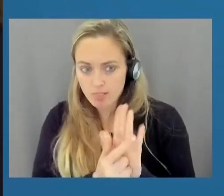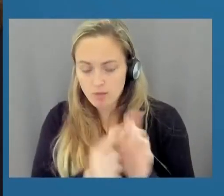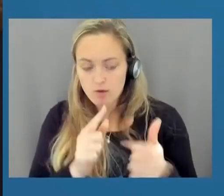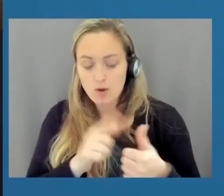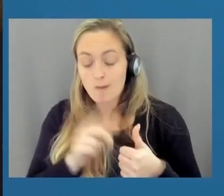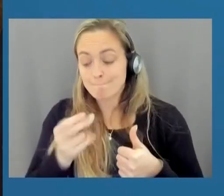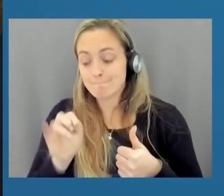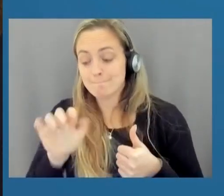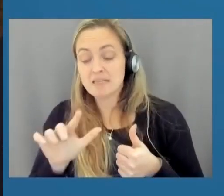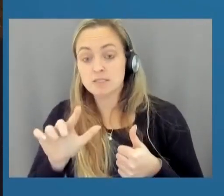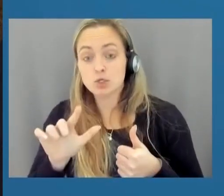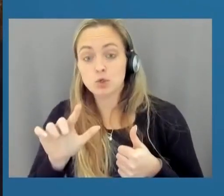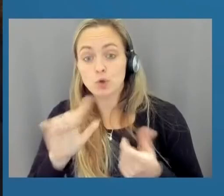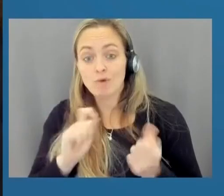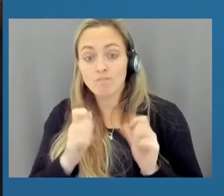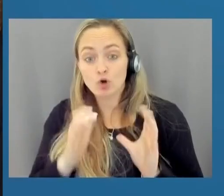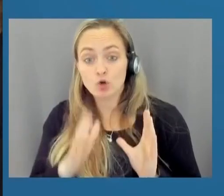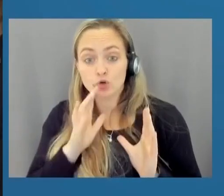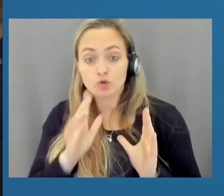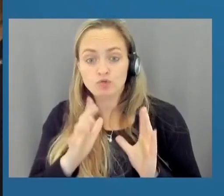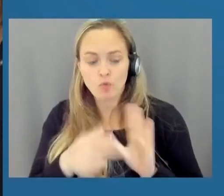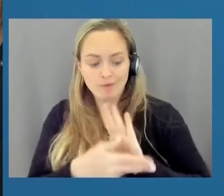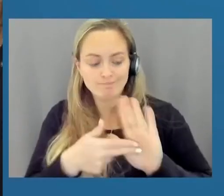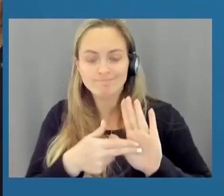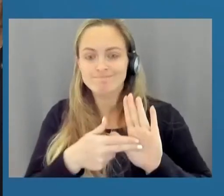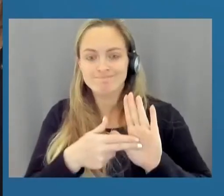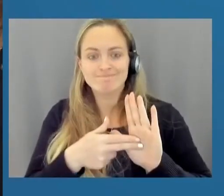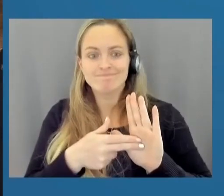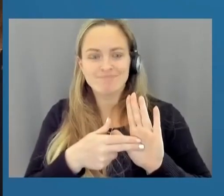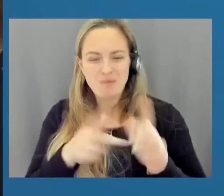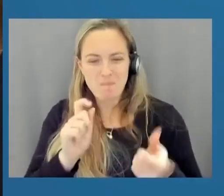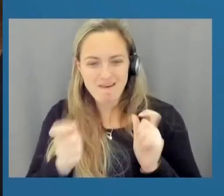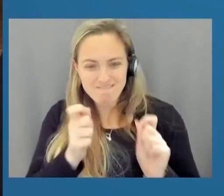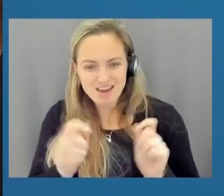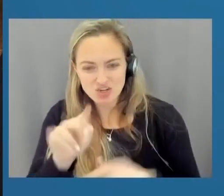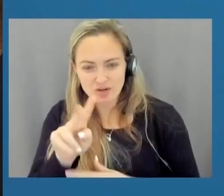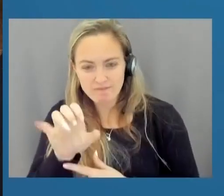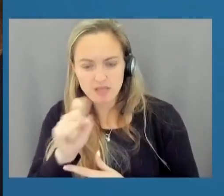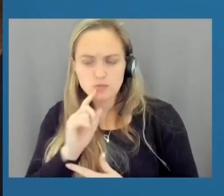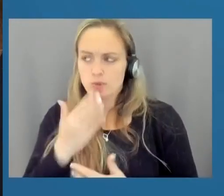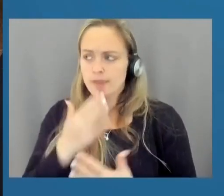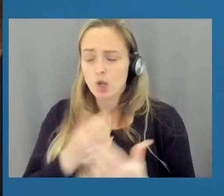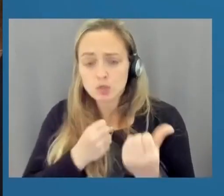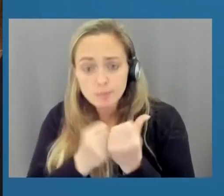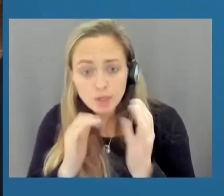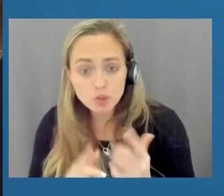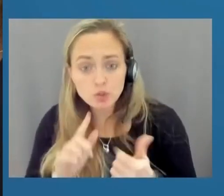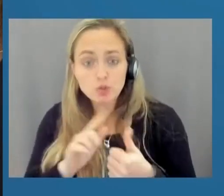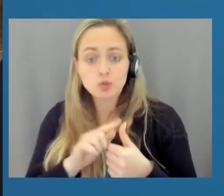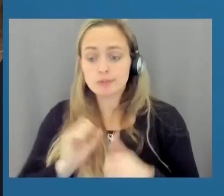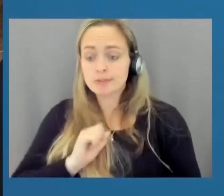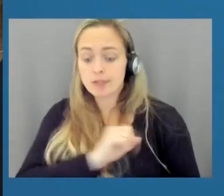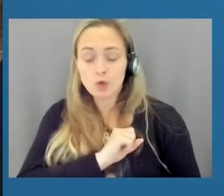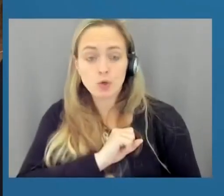the definition of rapid fire modification devices. I wanna thank our sponsors, uh, Senator Majority Leader, uh, Jan Eris and